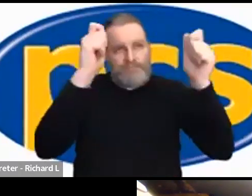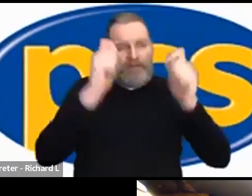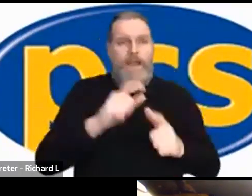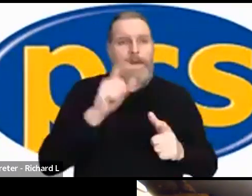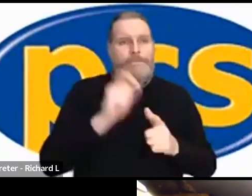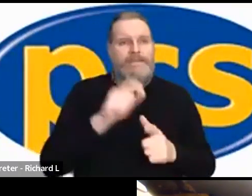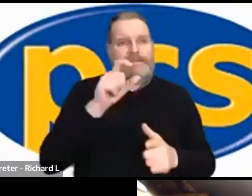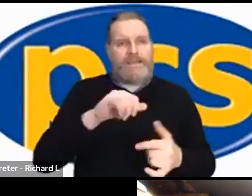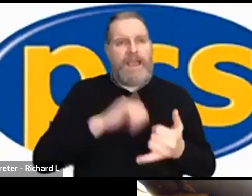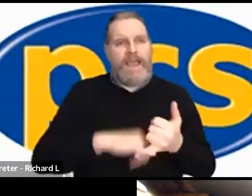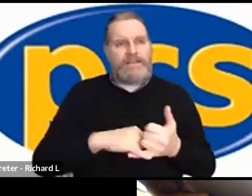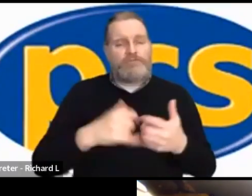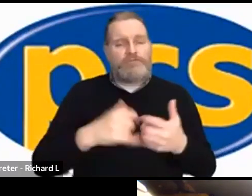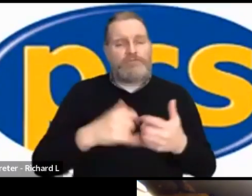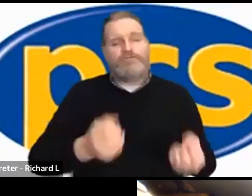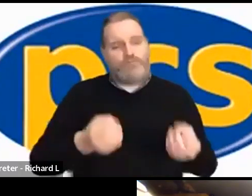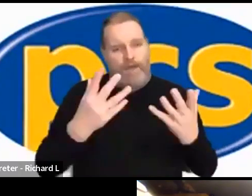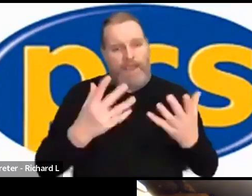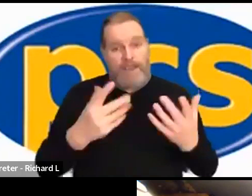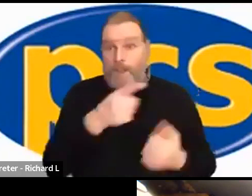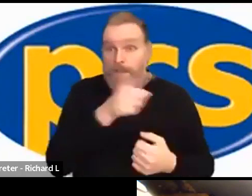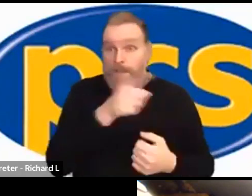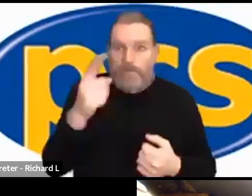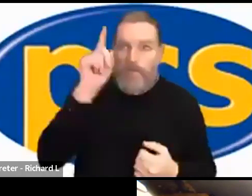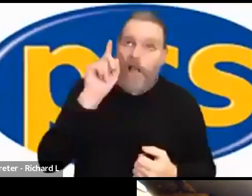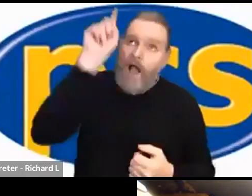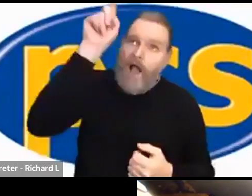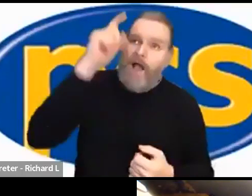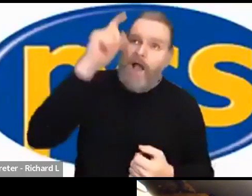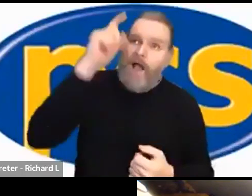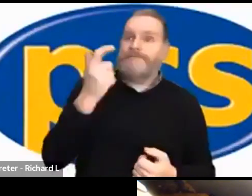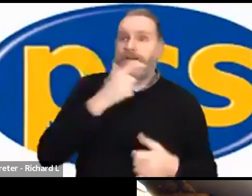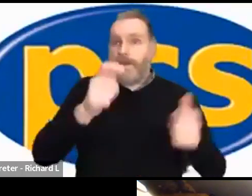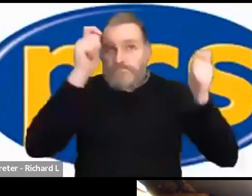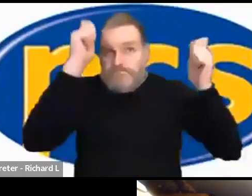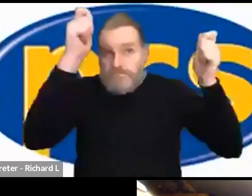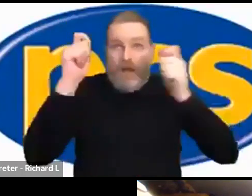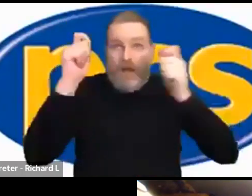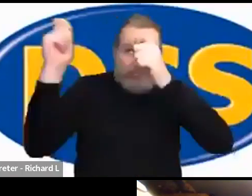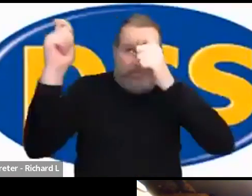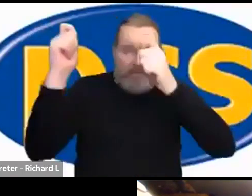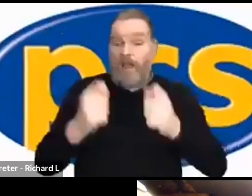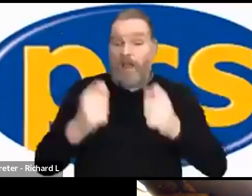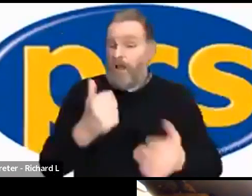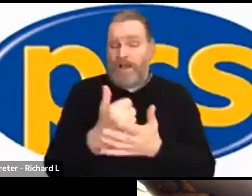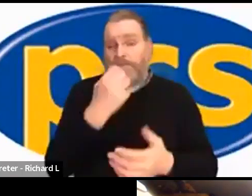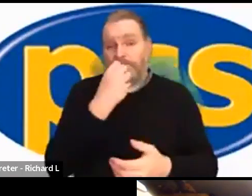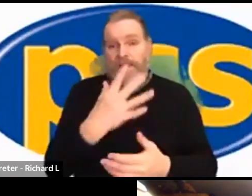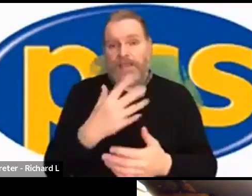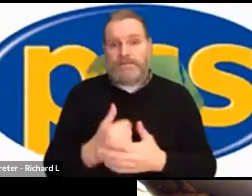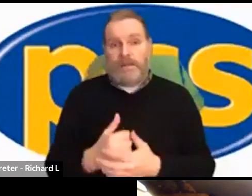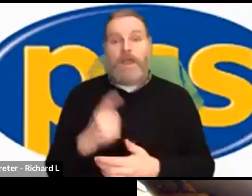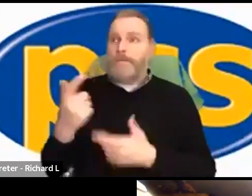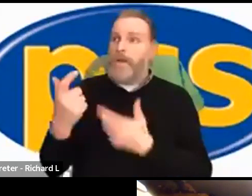Pcs so it'd be a lot of generic Pcs. On strike, etc., , etc. But anything people can add to that would be helpful ul and just to reiterate ul and just to reiterate the